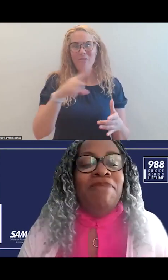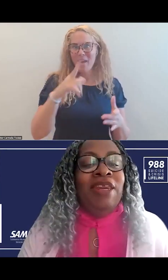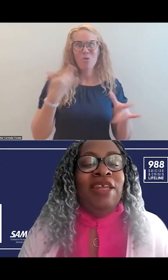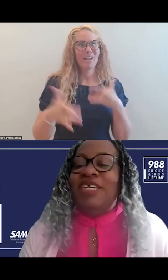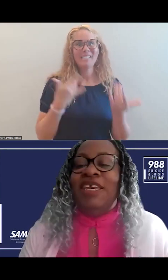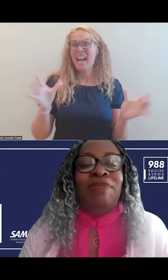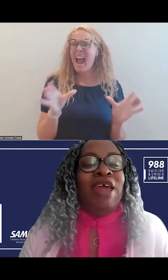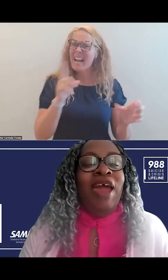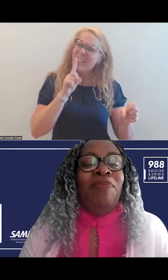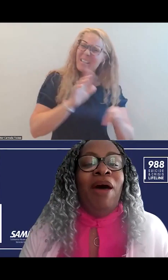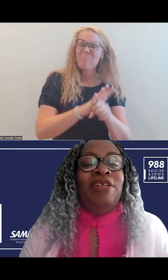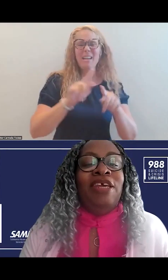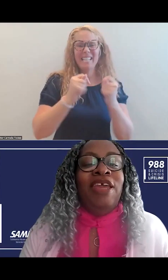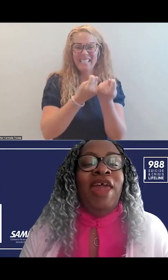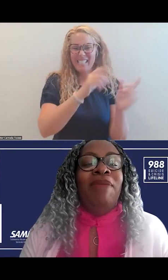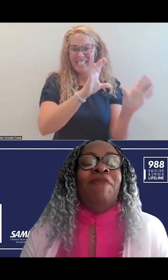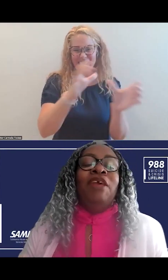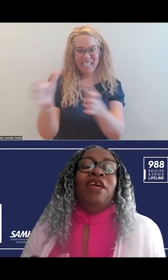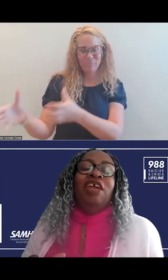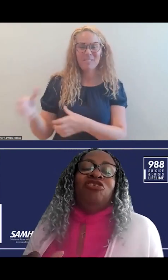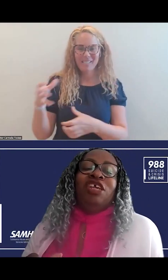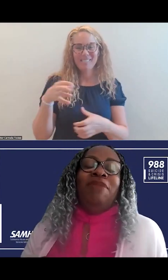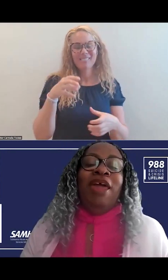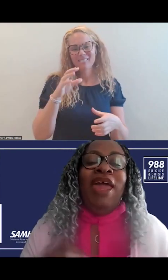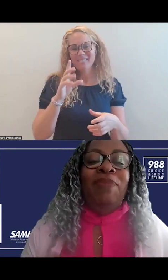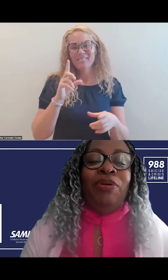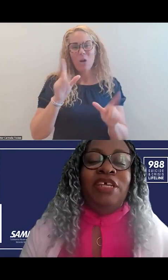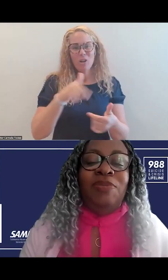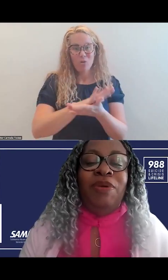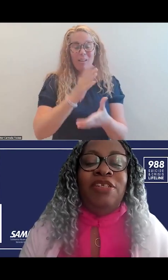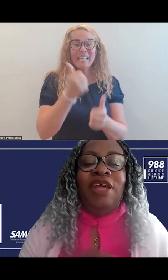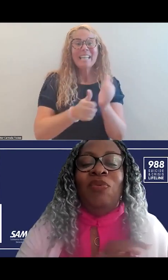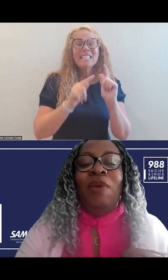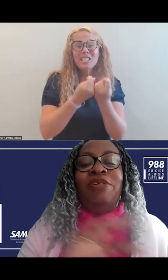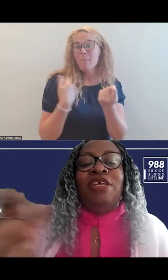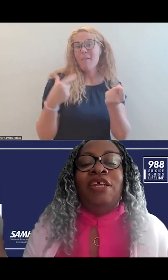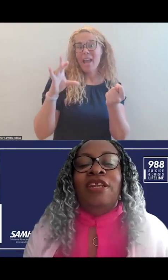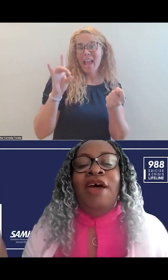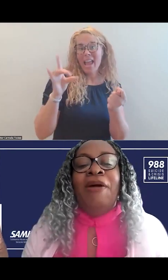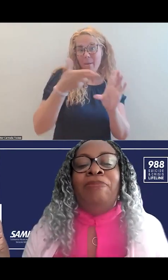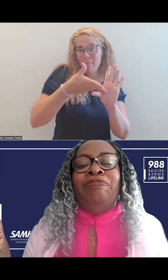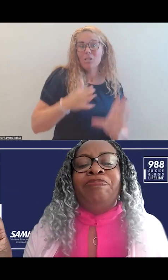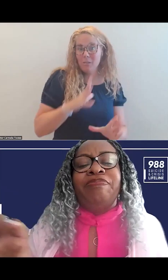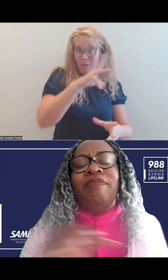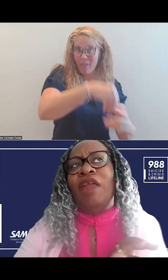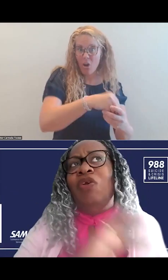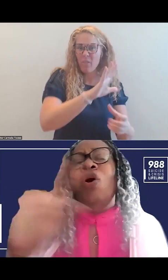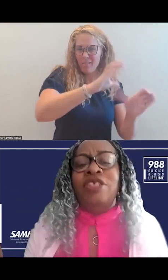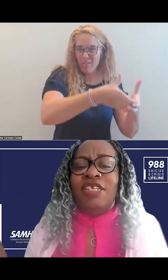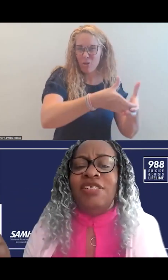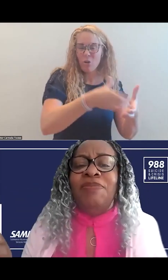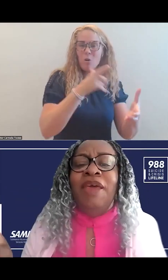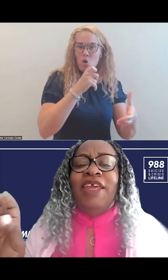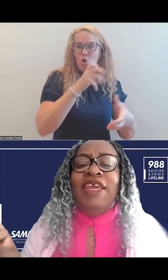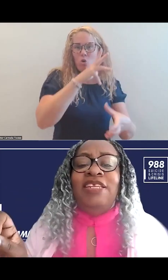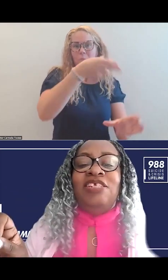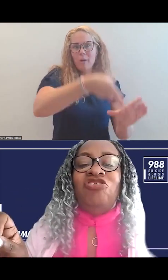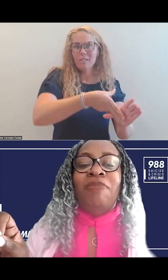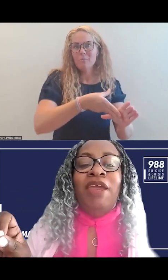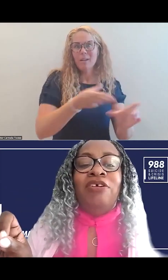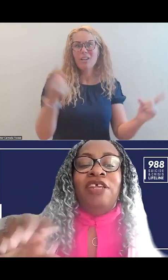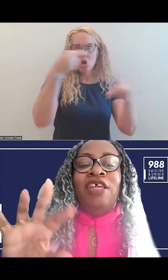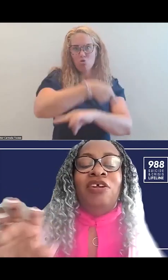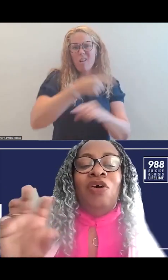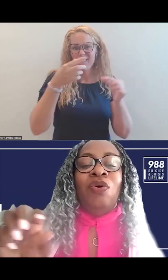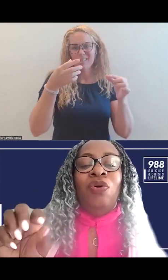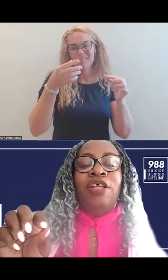COMMITTED TEAMS. EACH TEAM HAD KEY DECISION MAKERS IN THEIR LOCAL